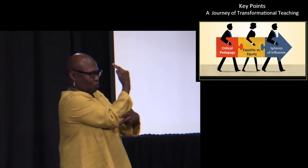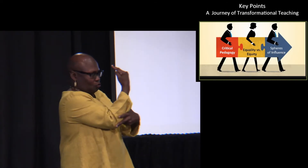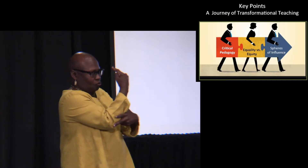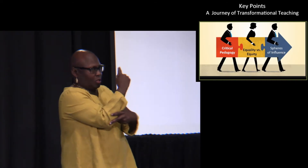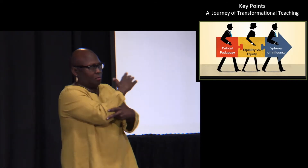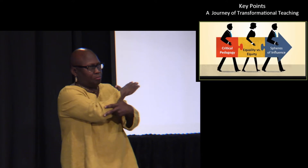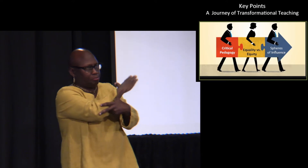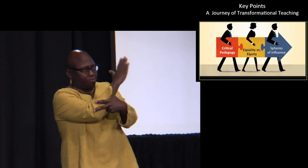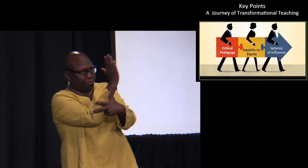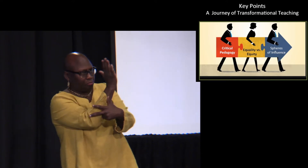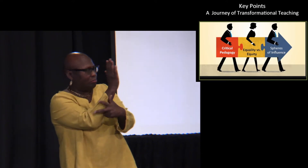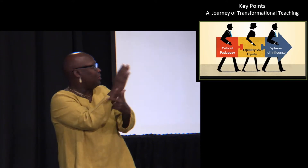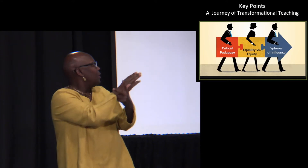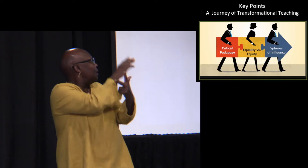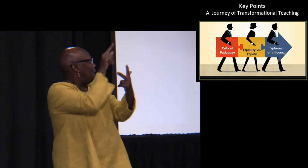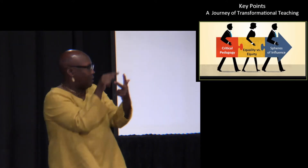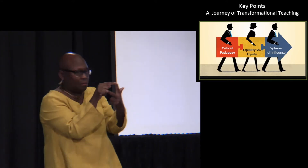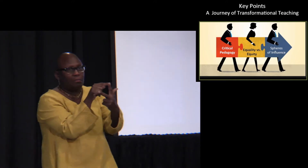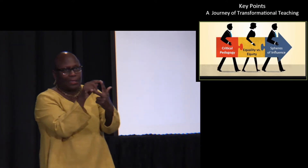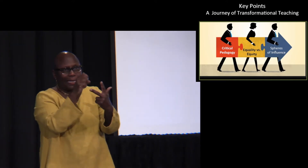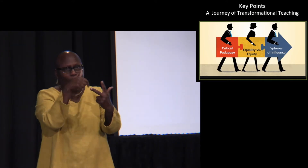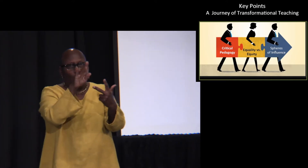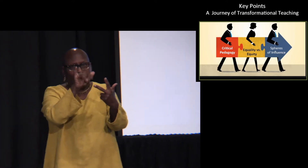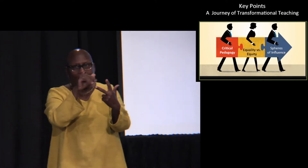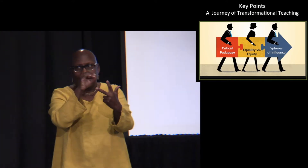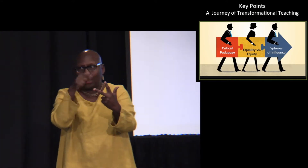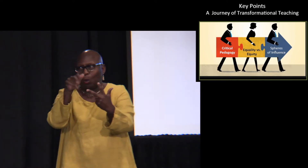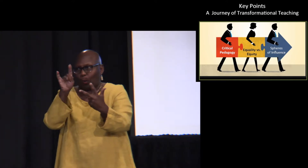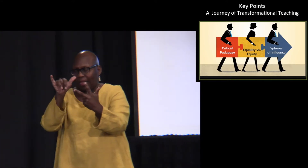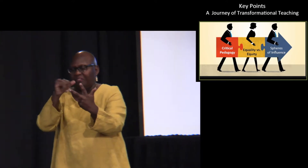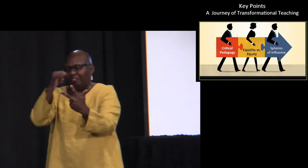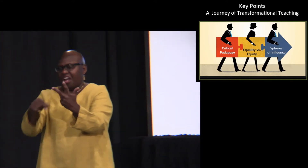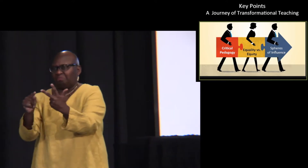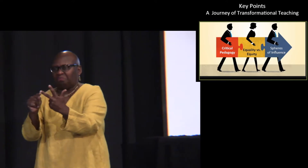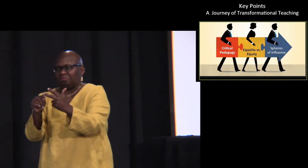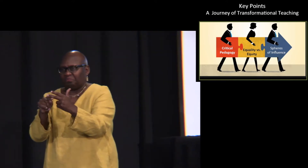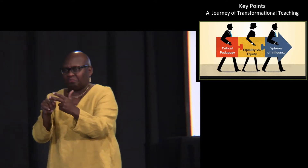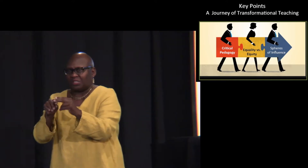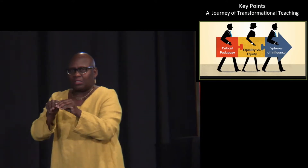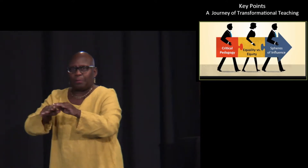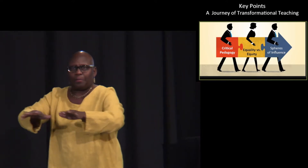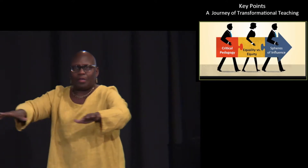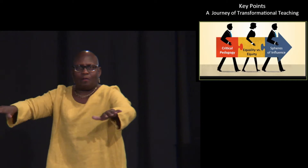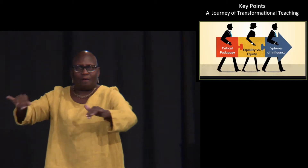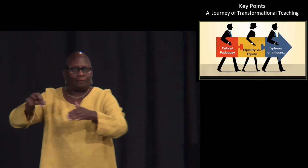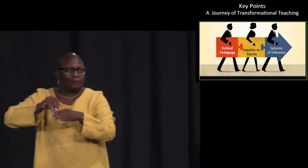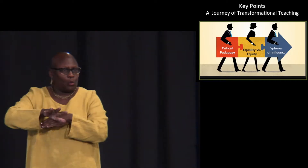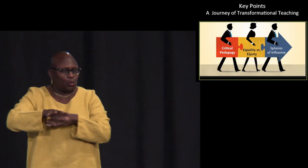We are all here to support one another so that's my trigger warning.